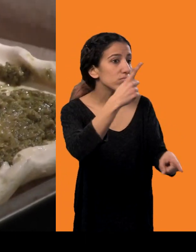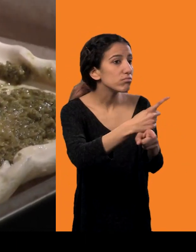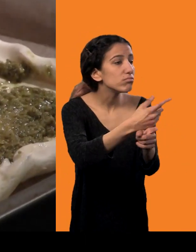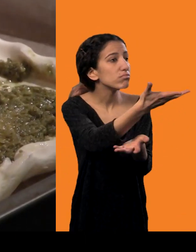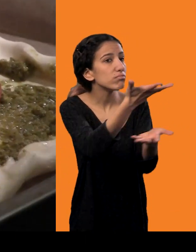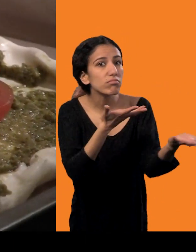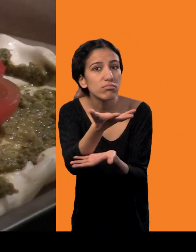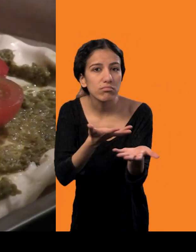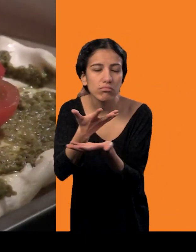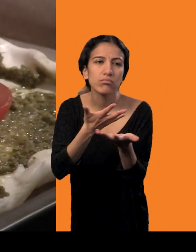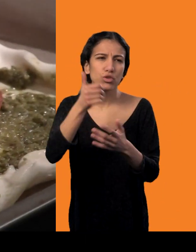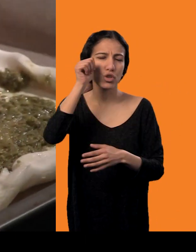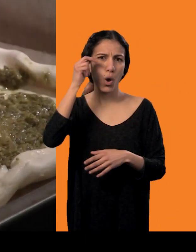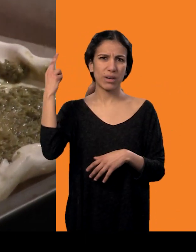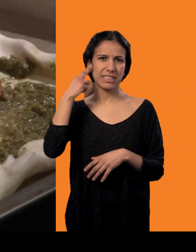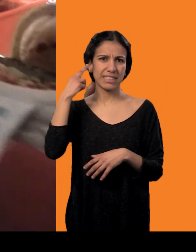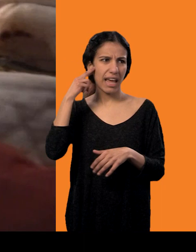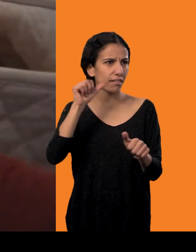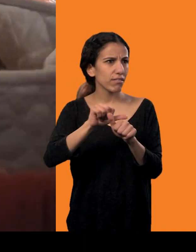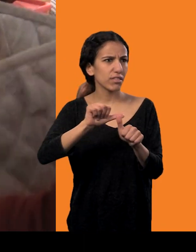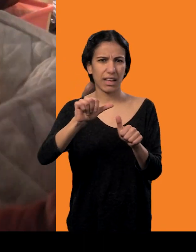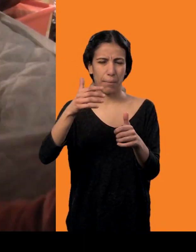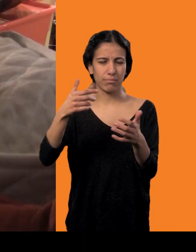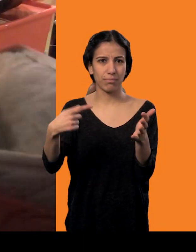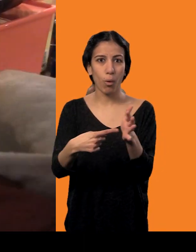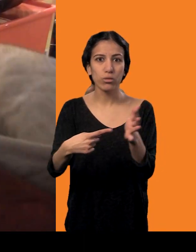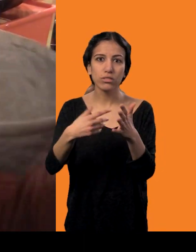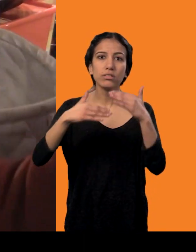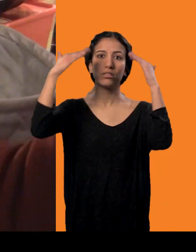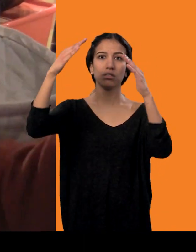go to appointments and make sure she checks in herself, speak to the people